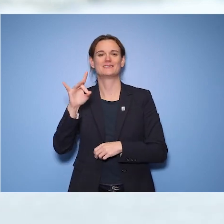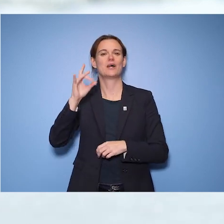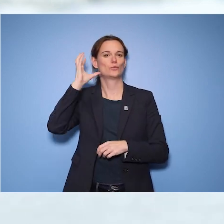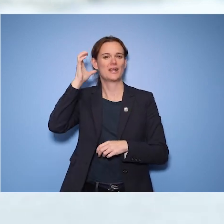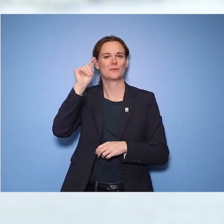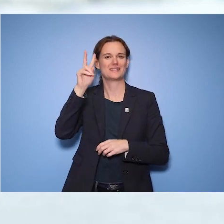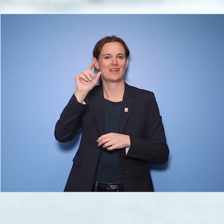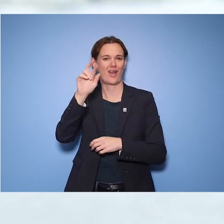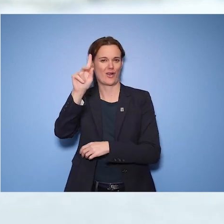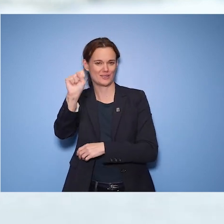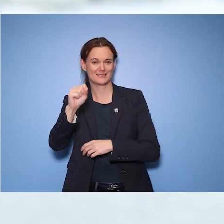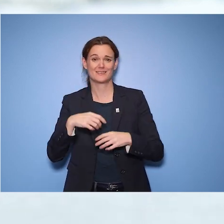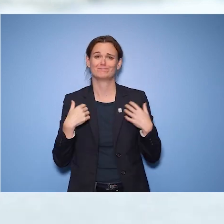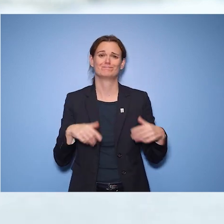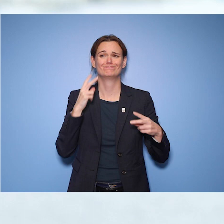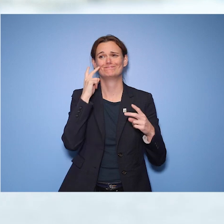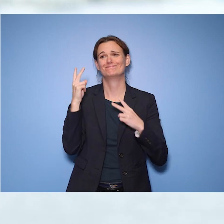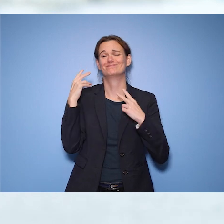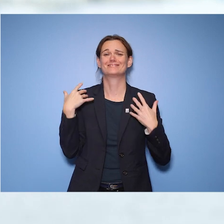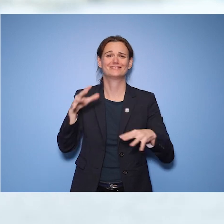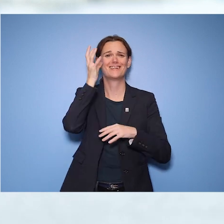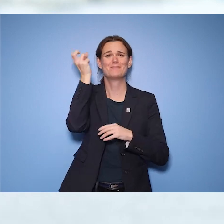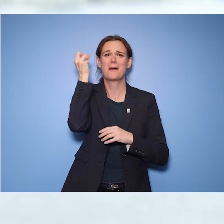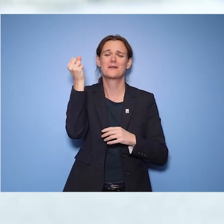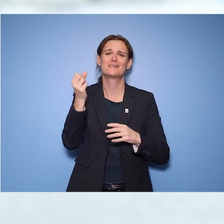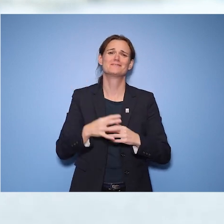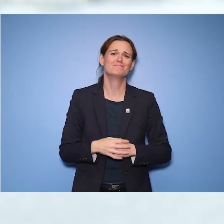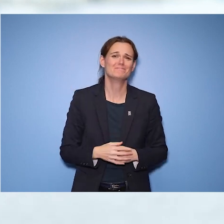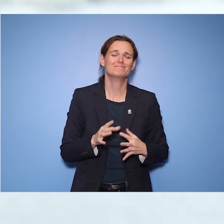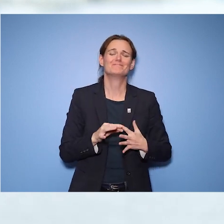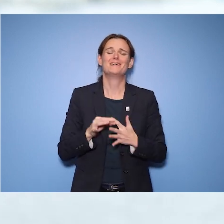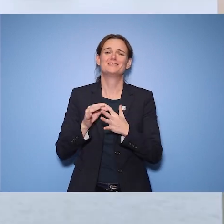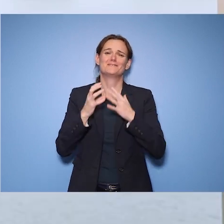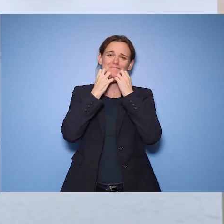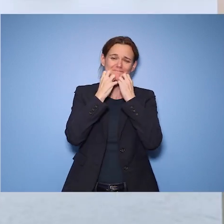and television arts and I have so many fond memories of my time here at NSCC. I am also